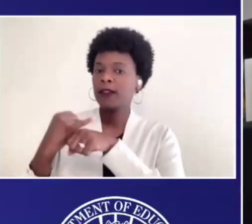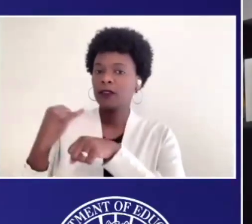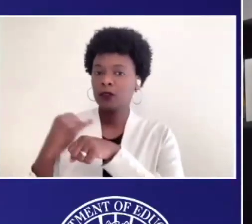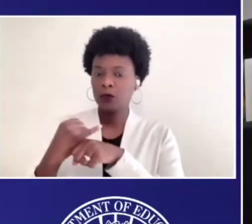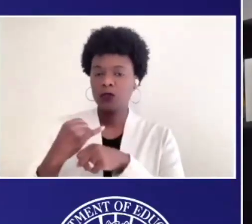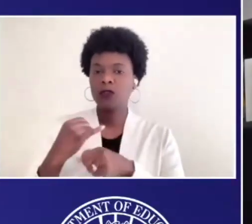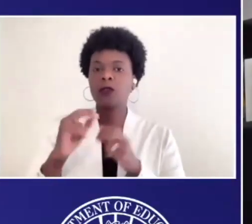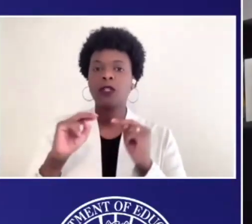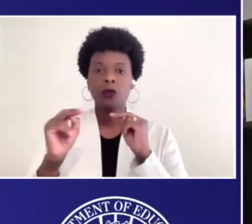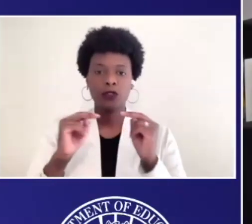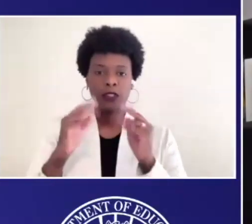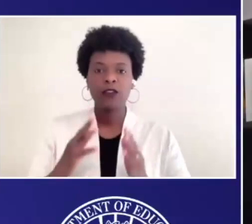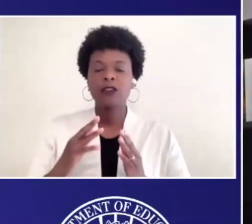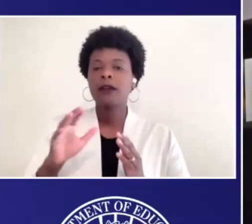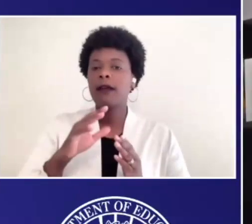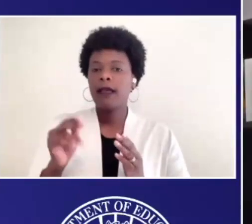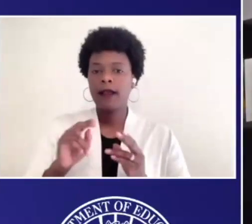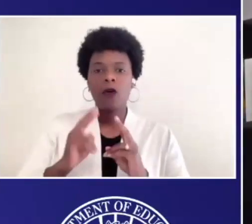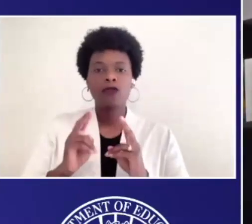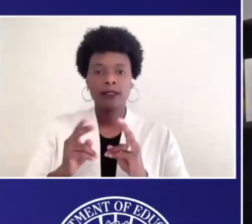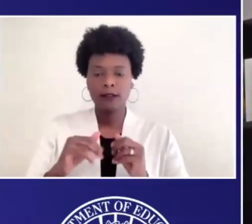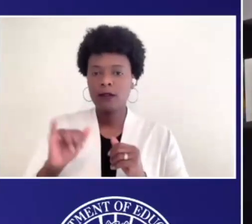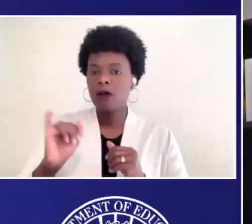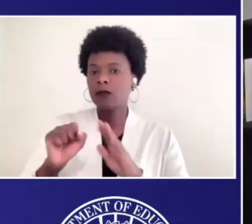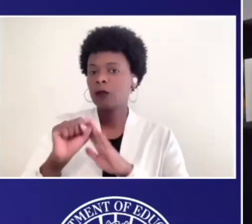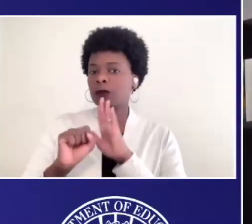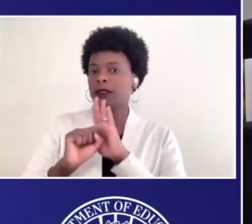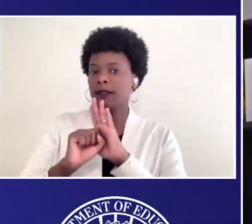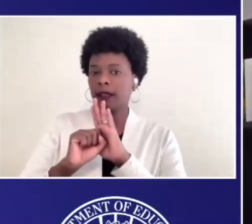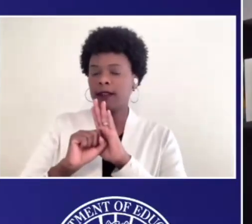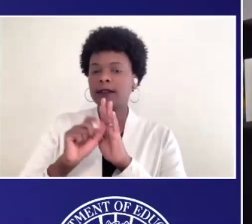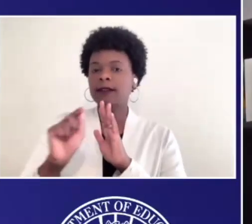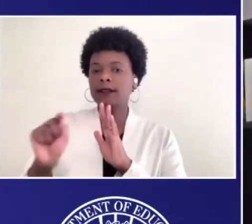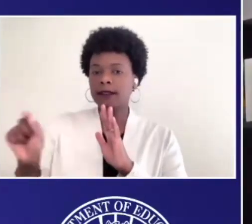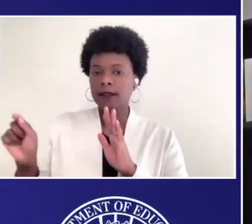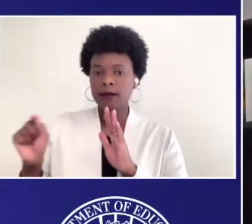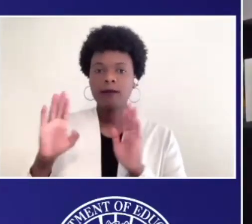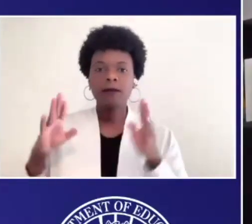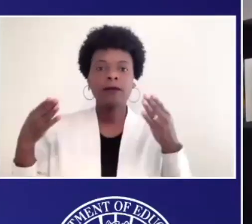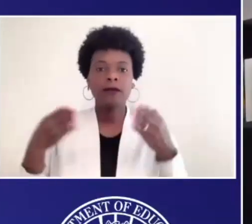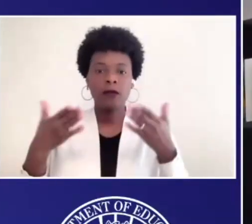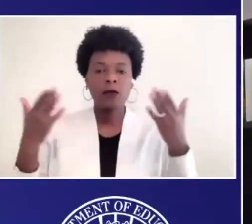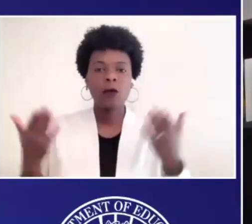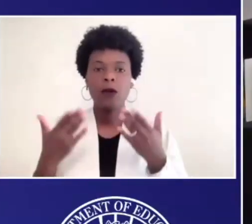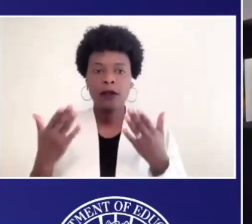negotiators and their alternates as well as the states. The focus was primarily on